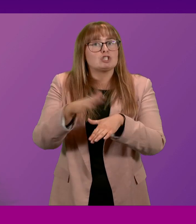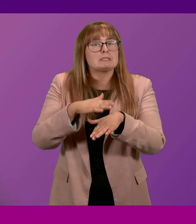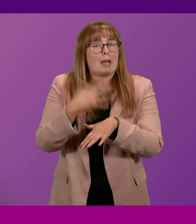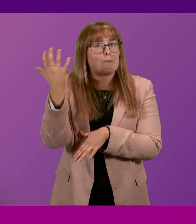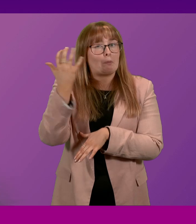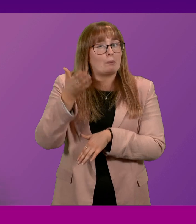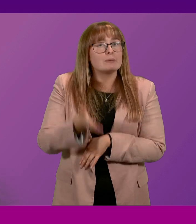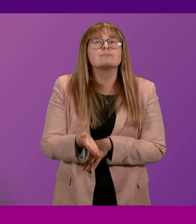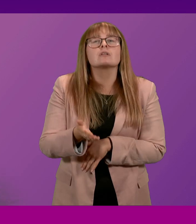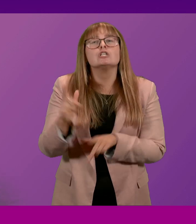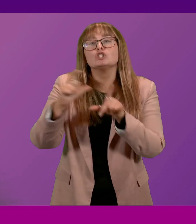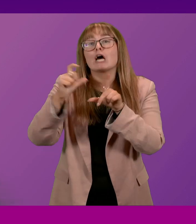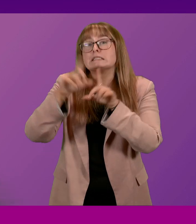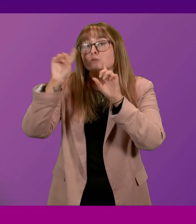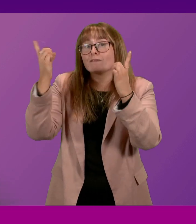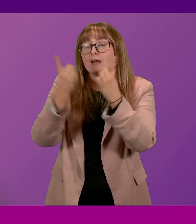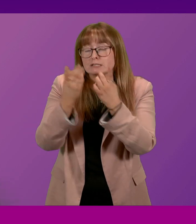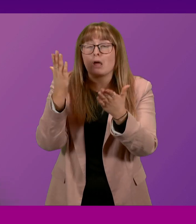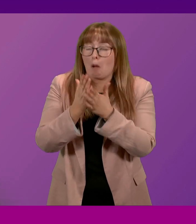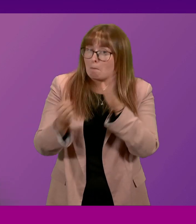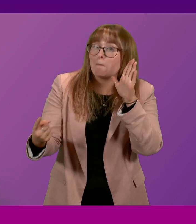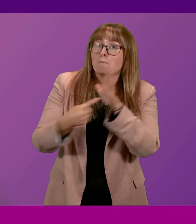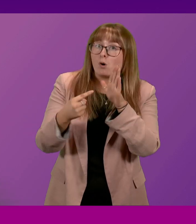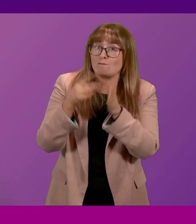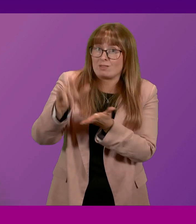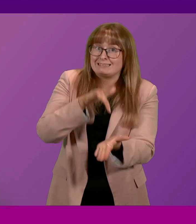University of Dundee, which is of critical importance to the city and to Scotland,